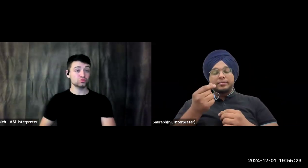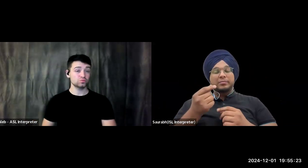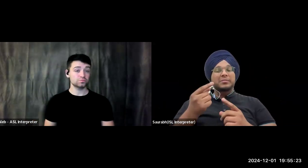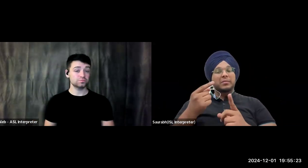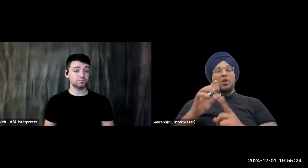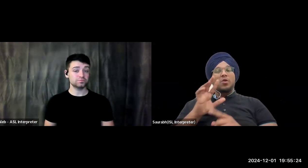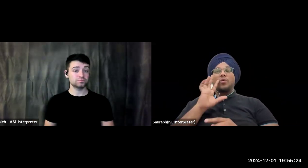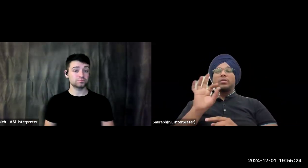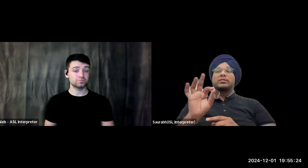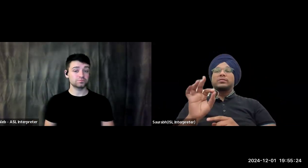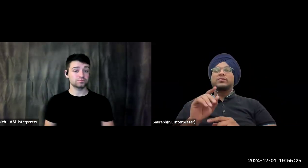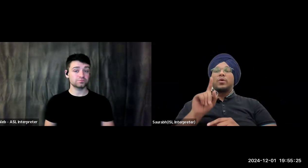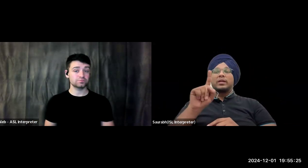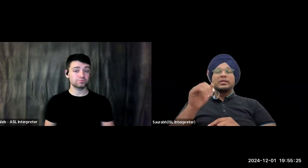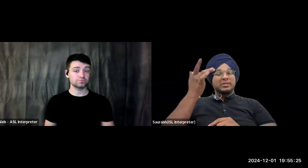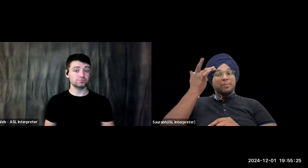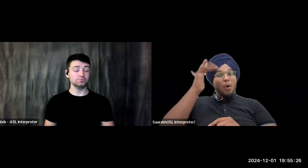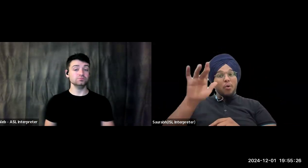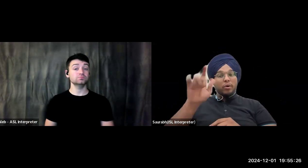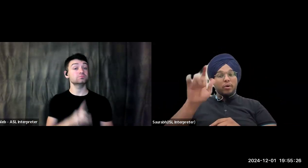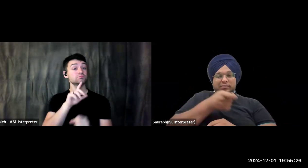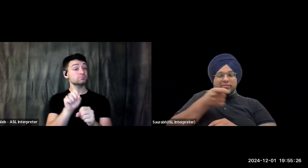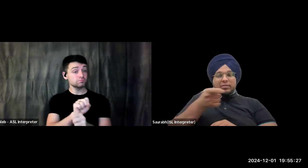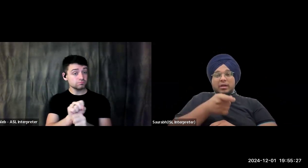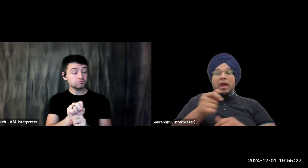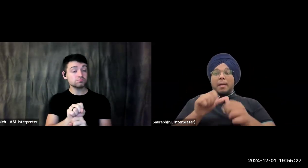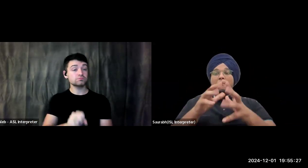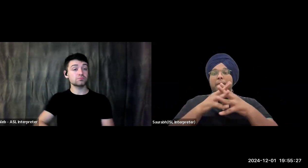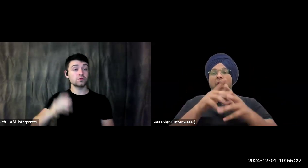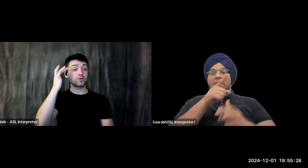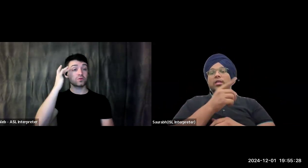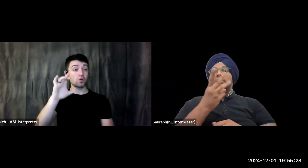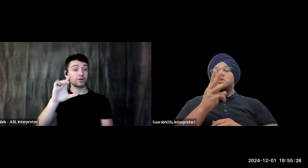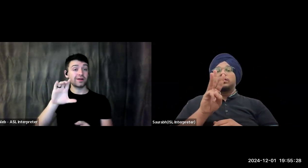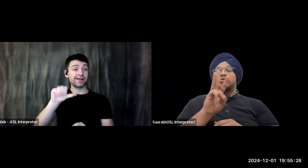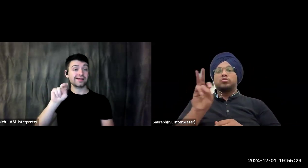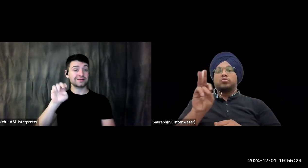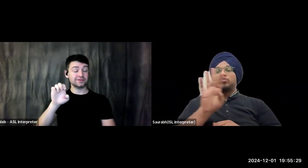one smart cane which is made in US is costing $300, $400.